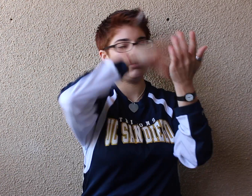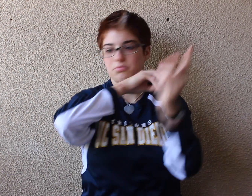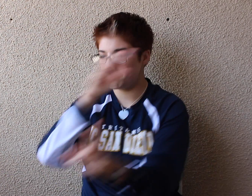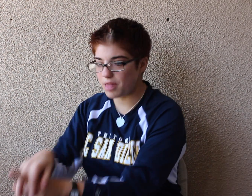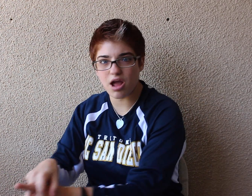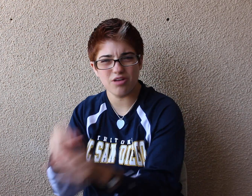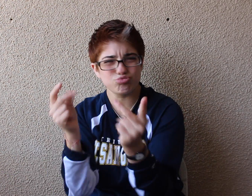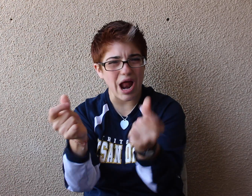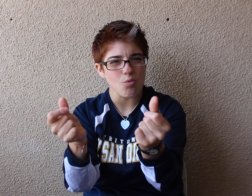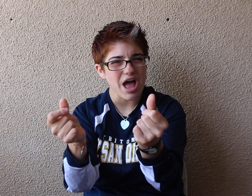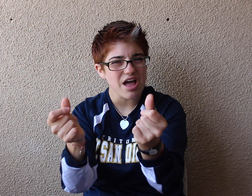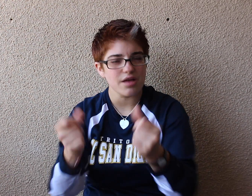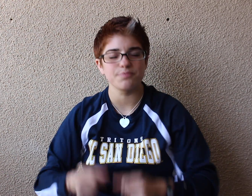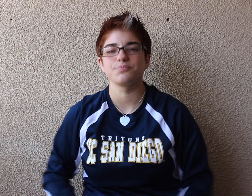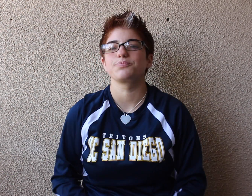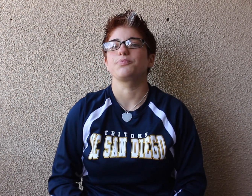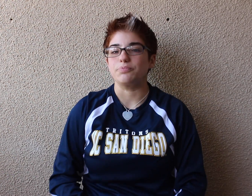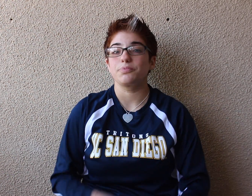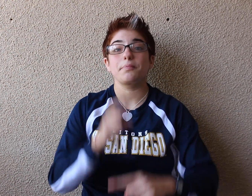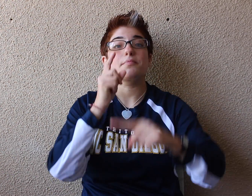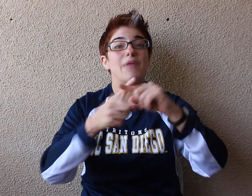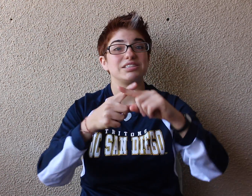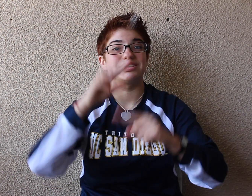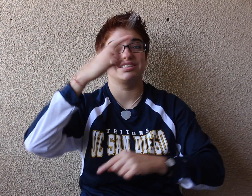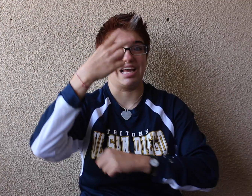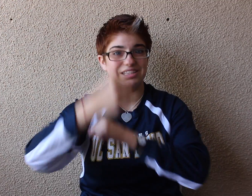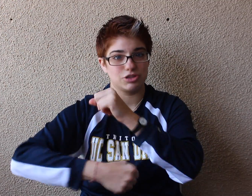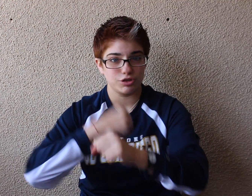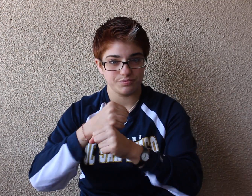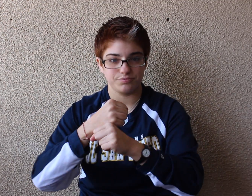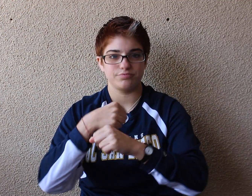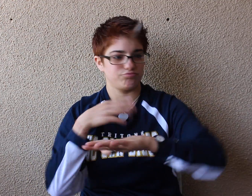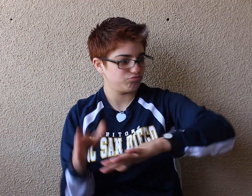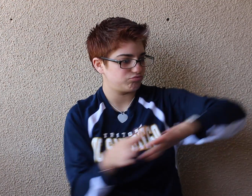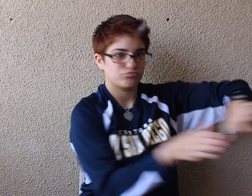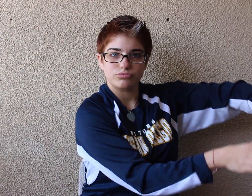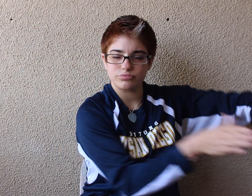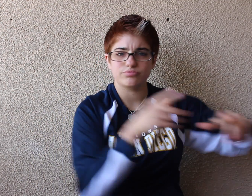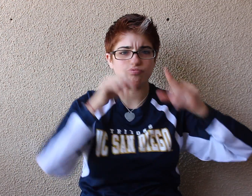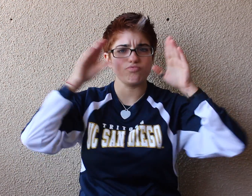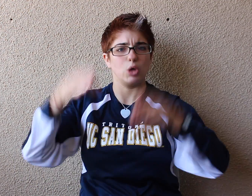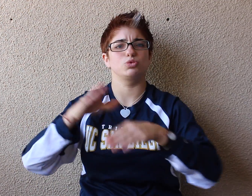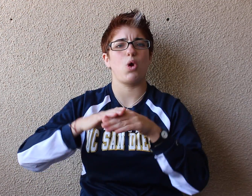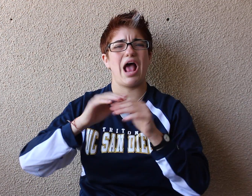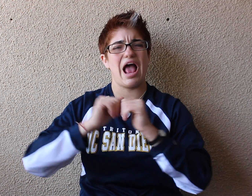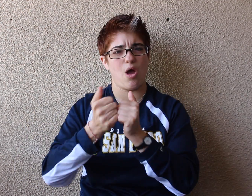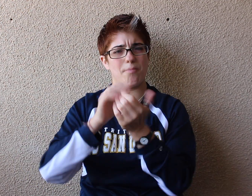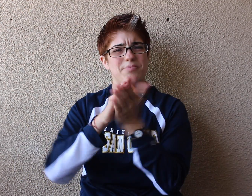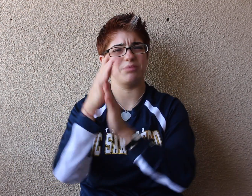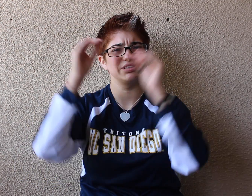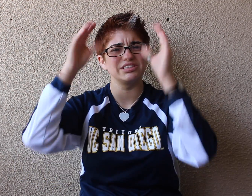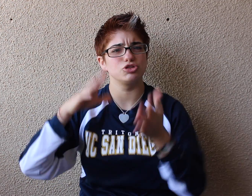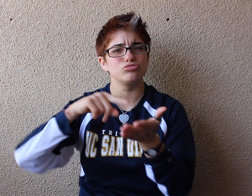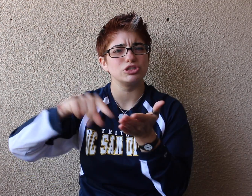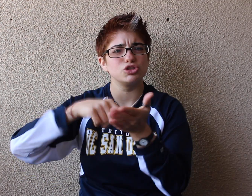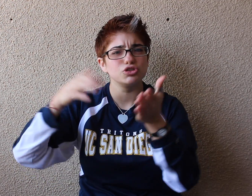to my instruction right away! Then during the second year, we would learn how to become a teacher-researcher.